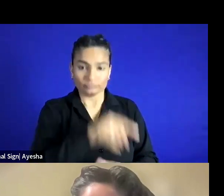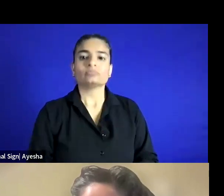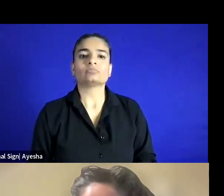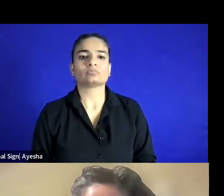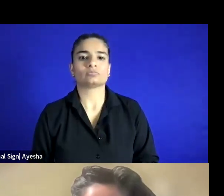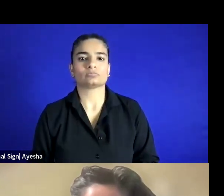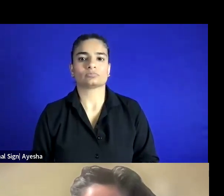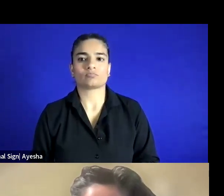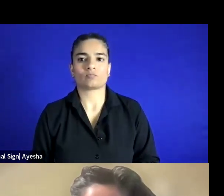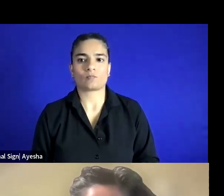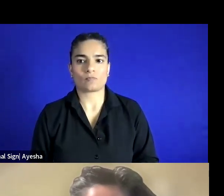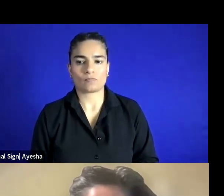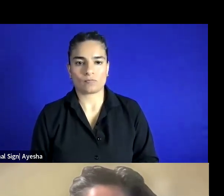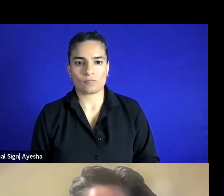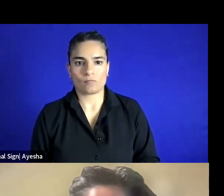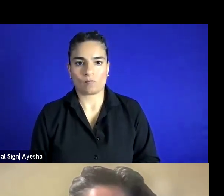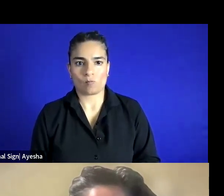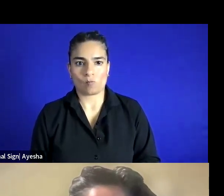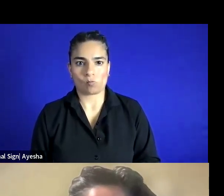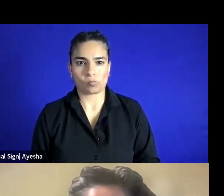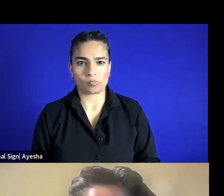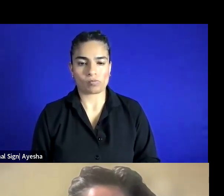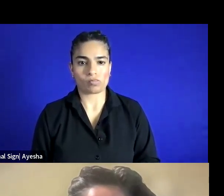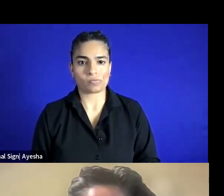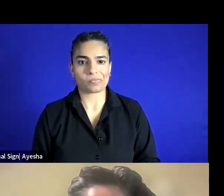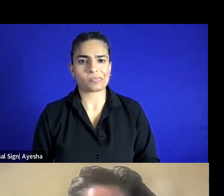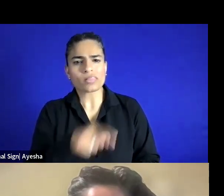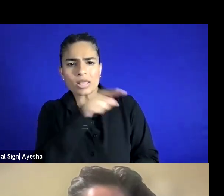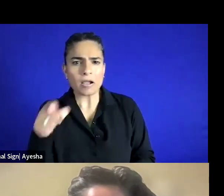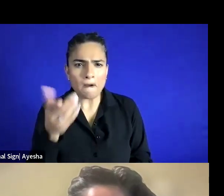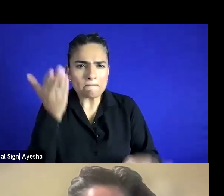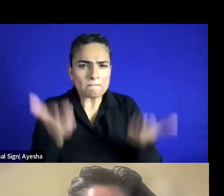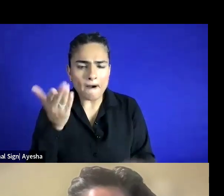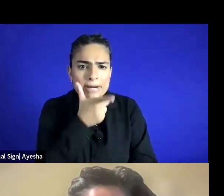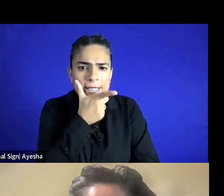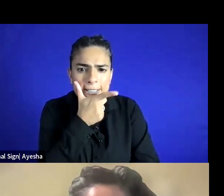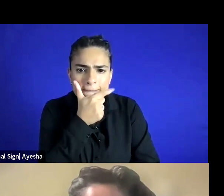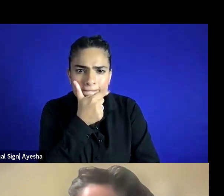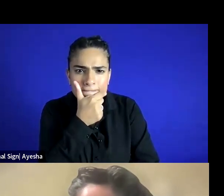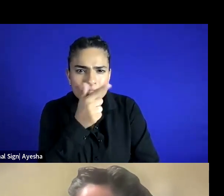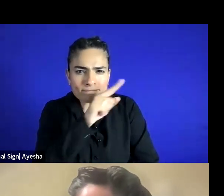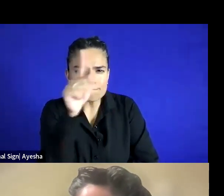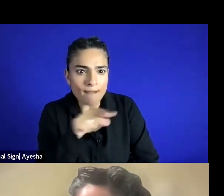And if you want to send a message, to, to, to one of the participants, all you need to do is to click